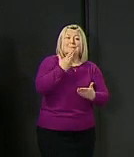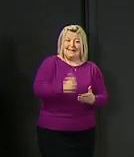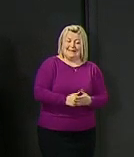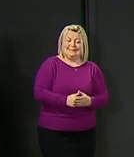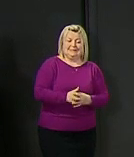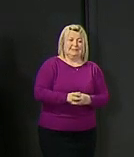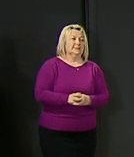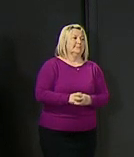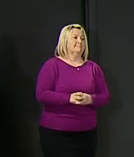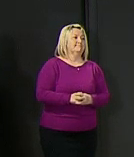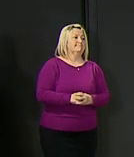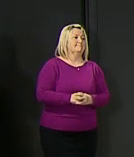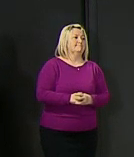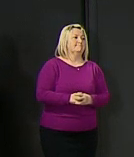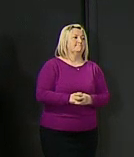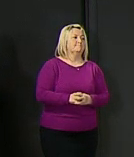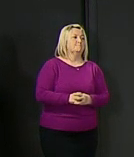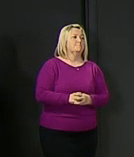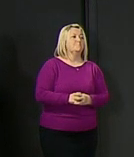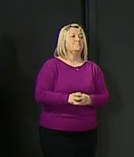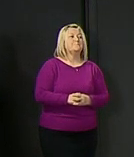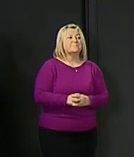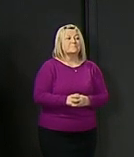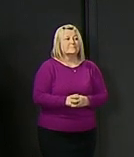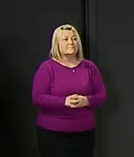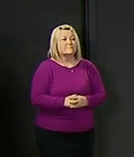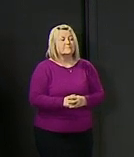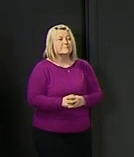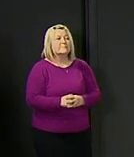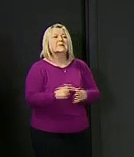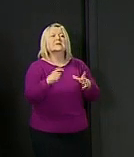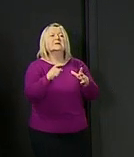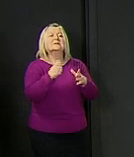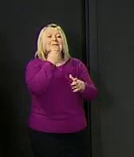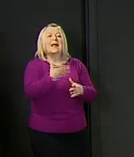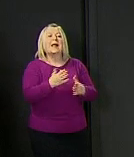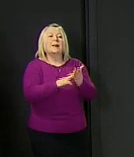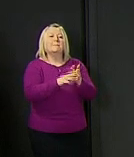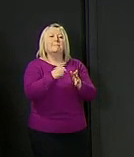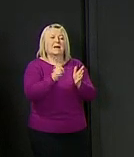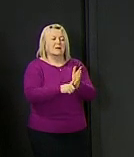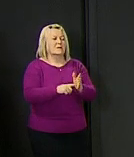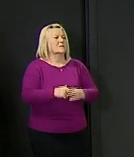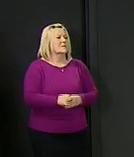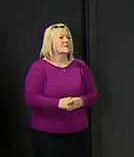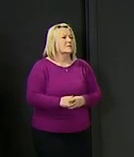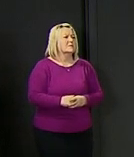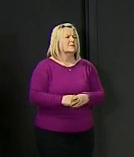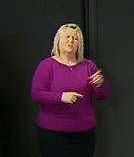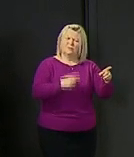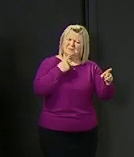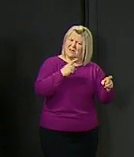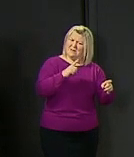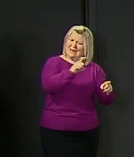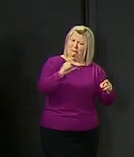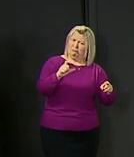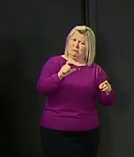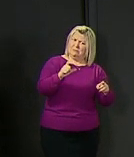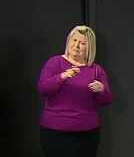Hello, good afternoon. You said that one of the main factors for Catherine Calderwood's